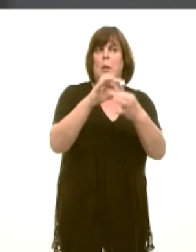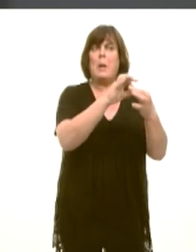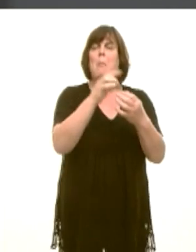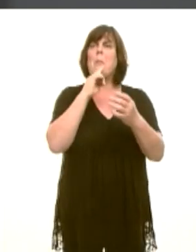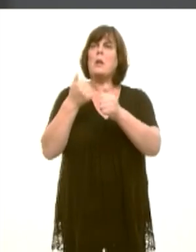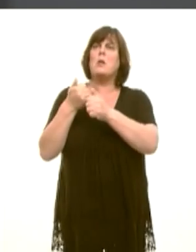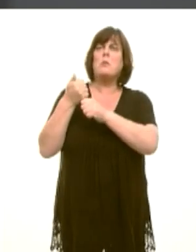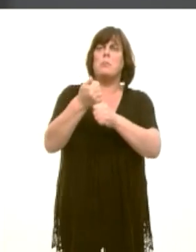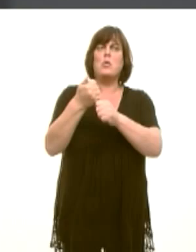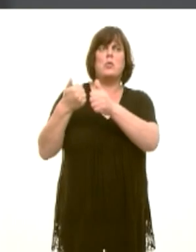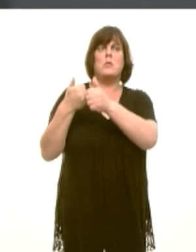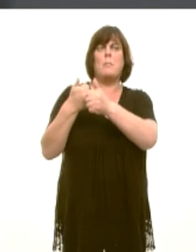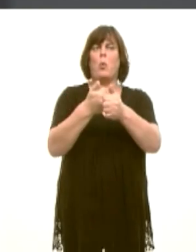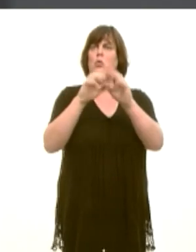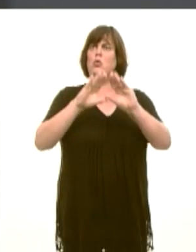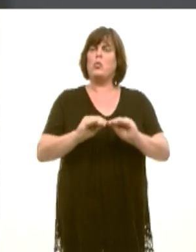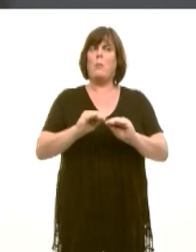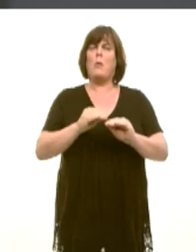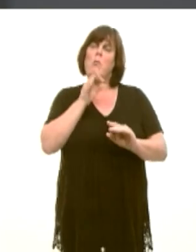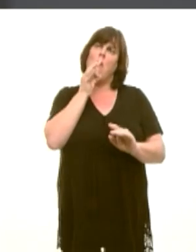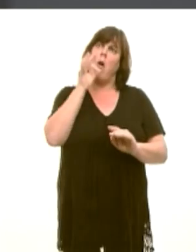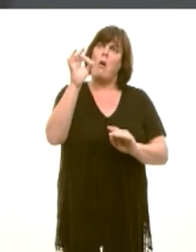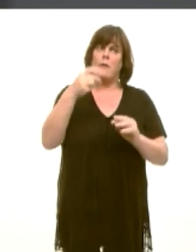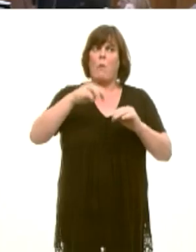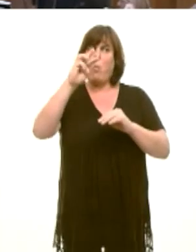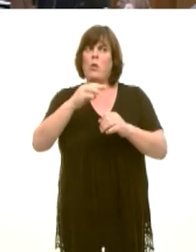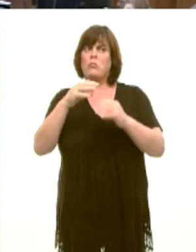will recommence a marketing campaign for the benefit of communities and families across